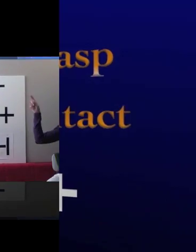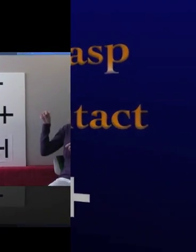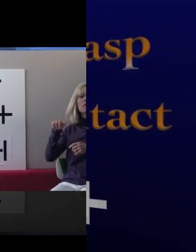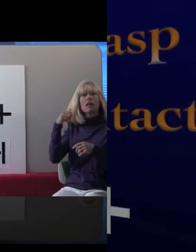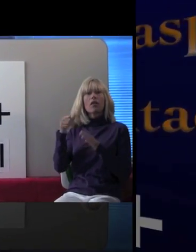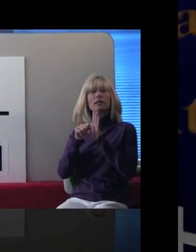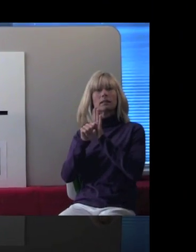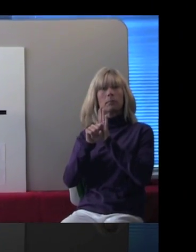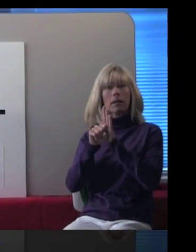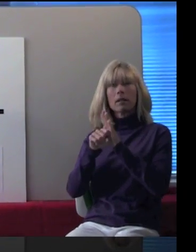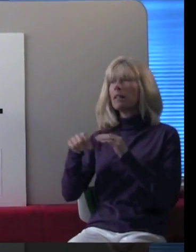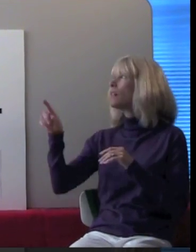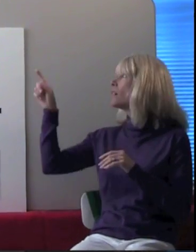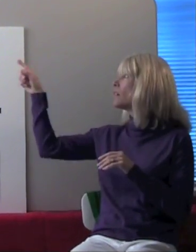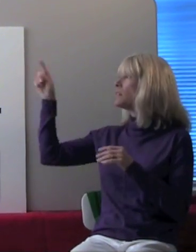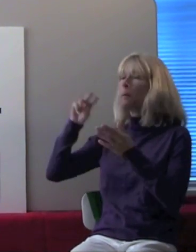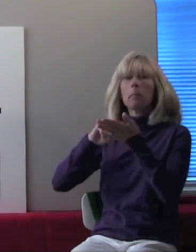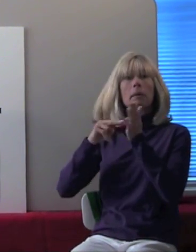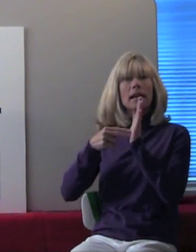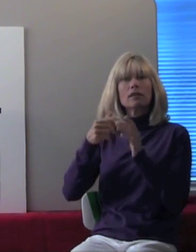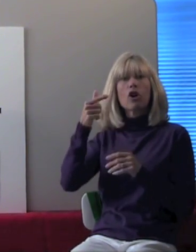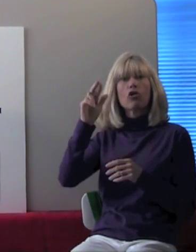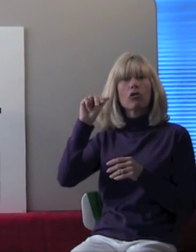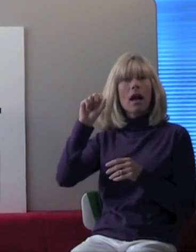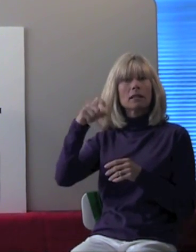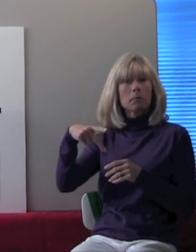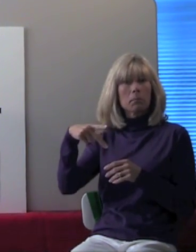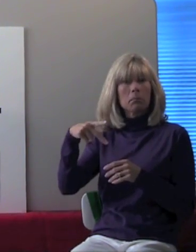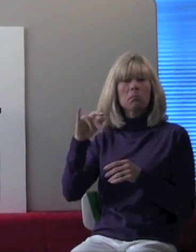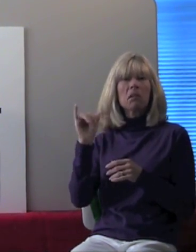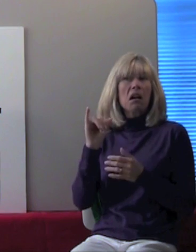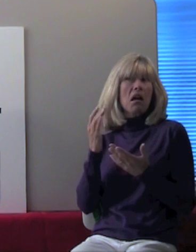This next symbol here means grasp.